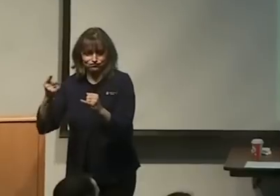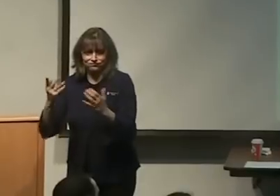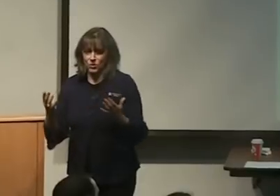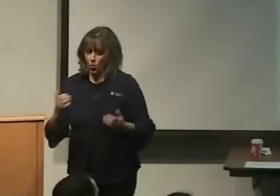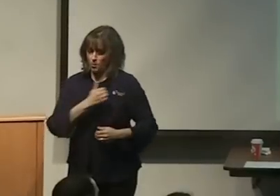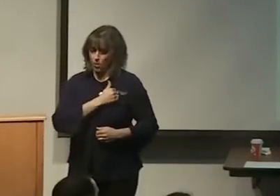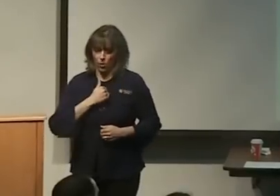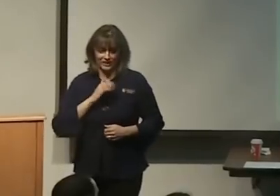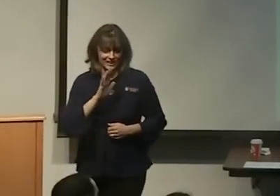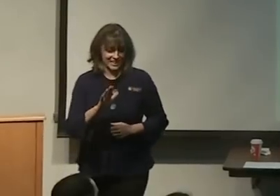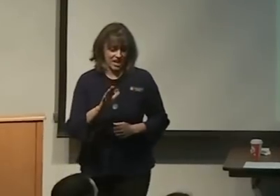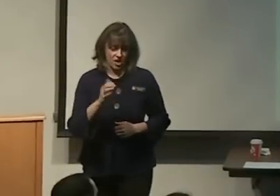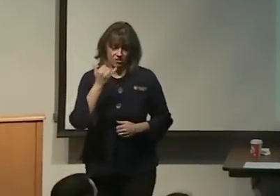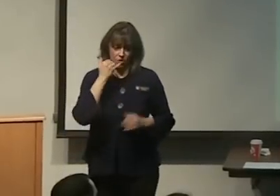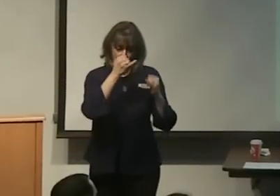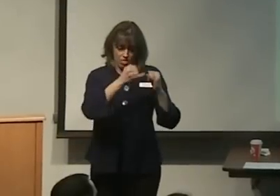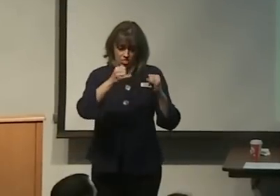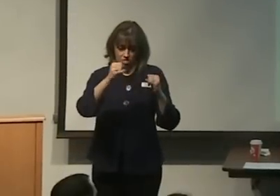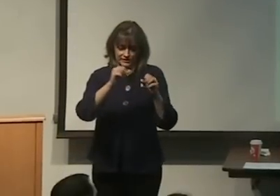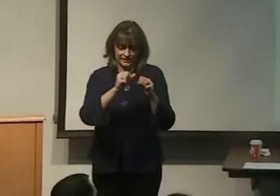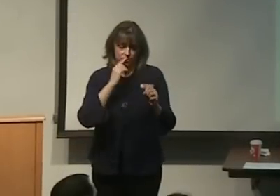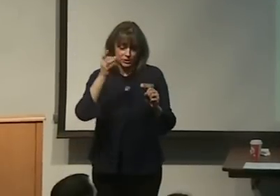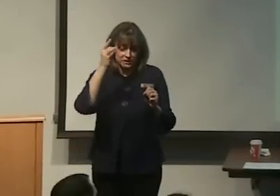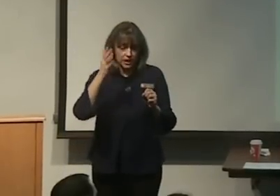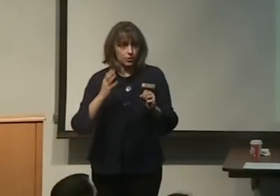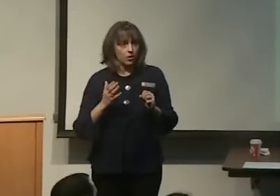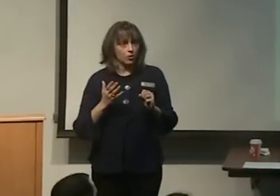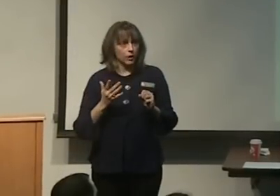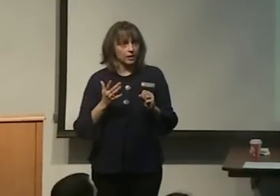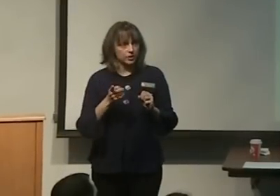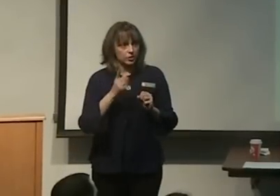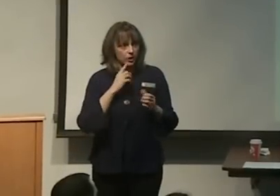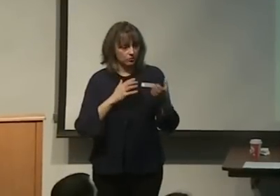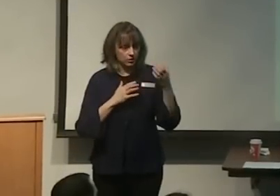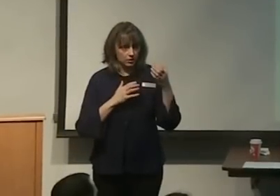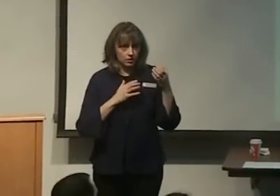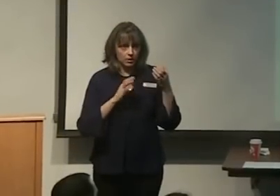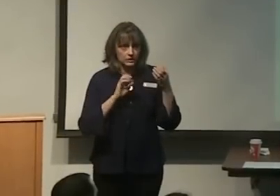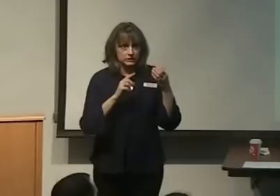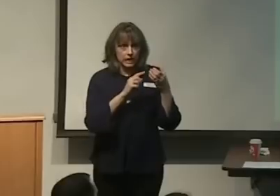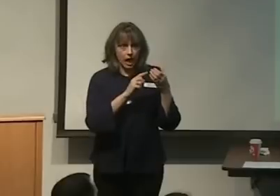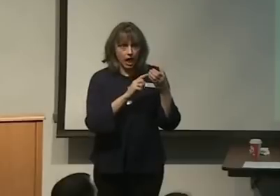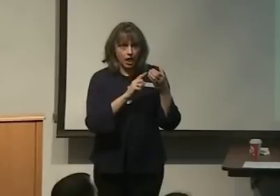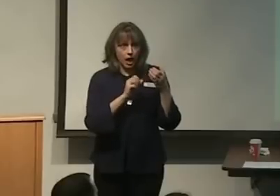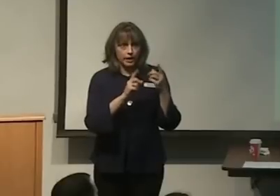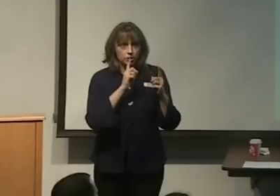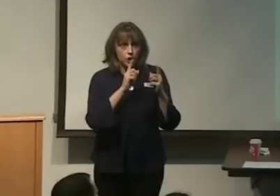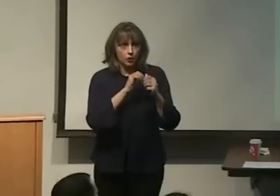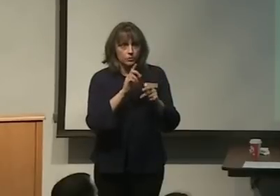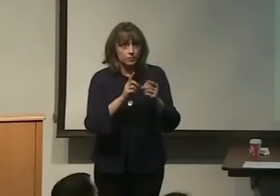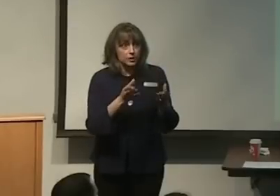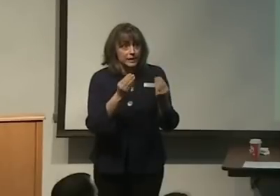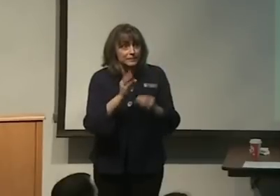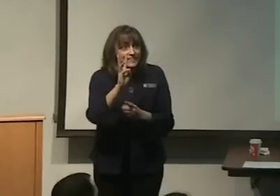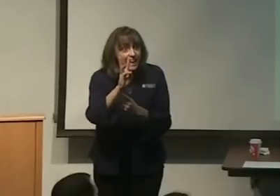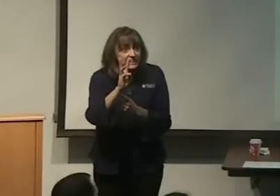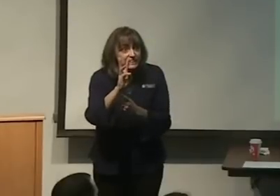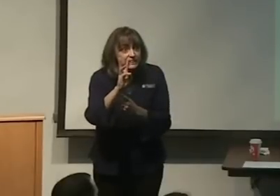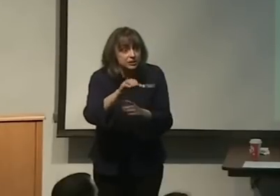wait, there's this device and I can talk to other people just like that? Give me six, this is great.